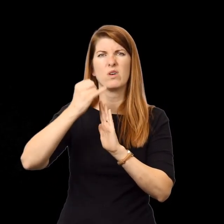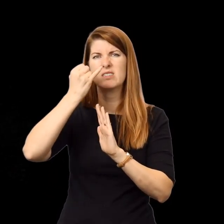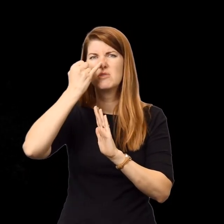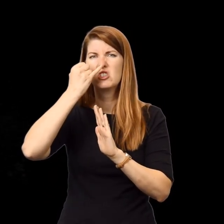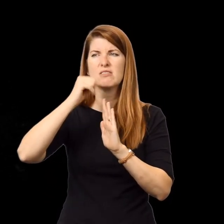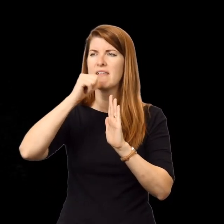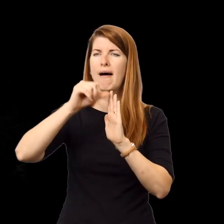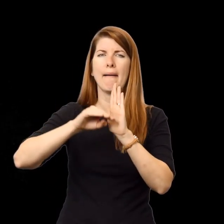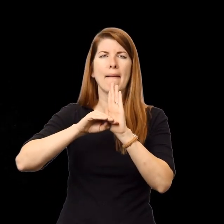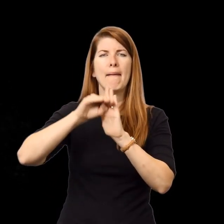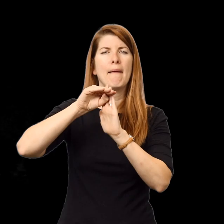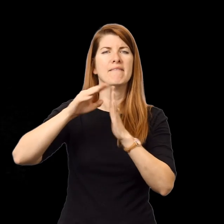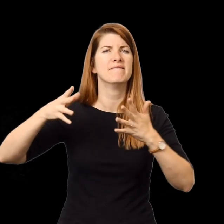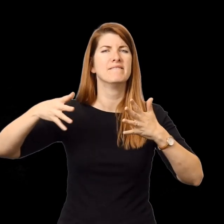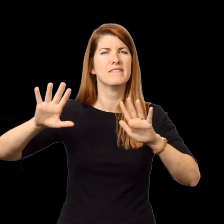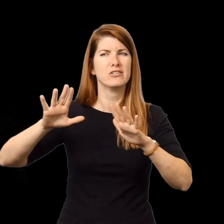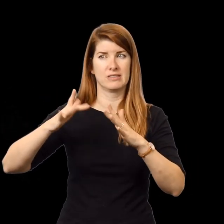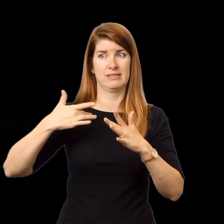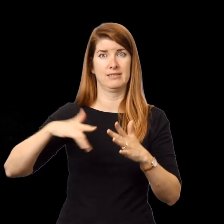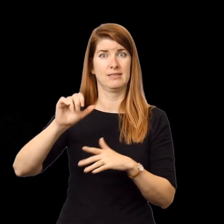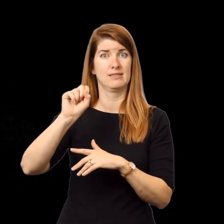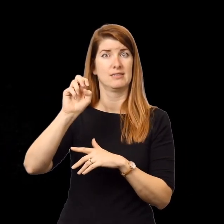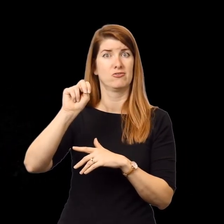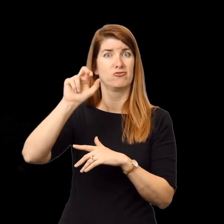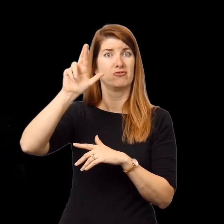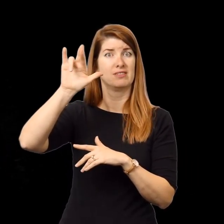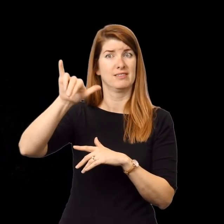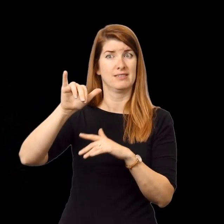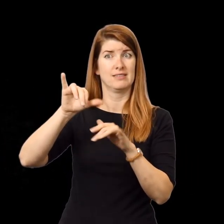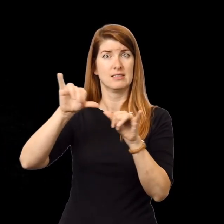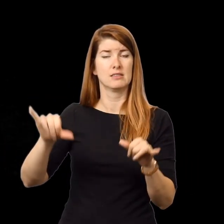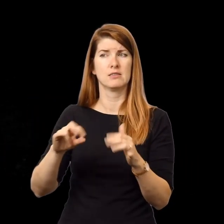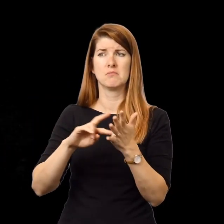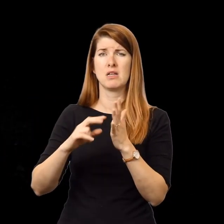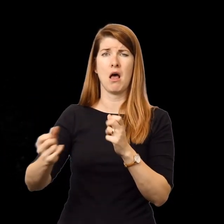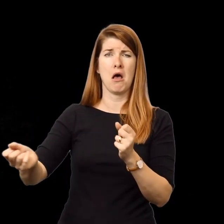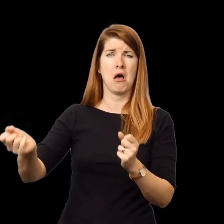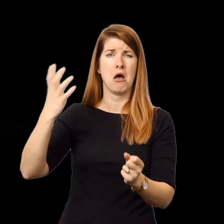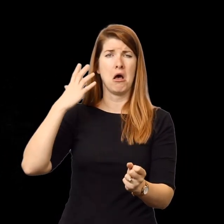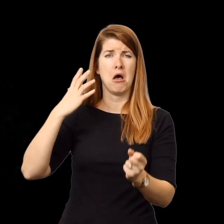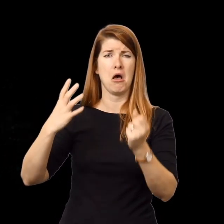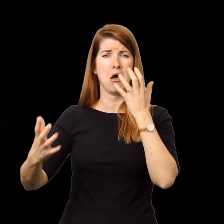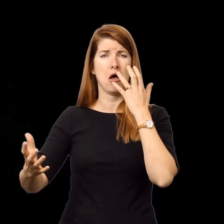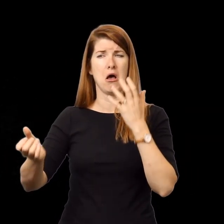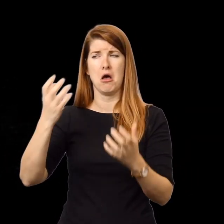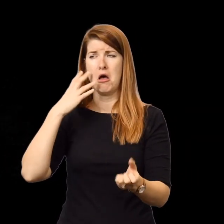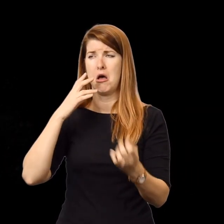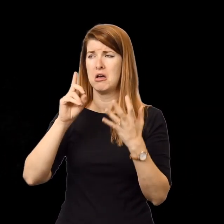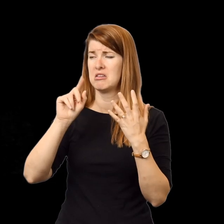or immature sensory systems also, then they get bombarded with all this data,